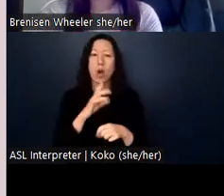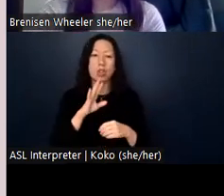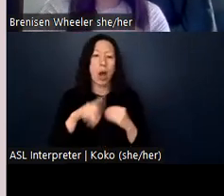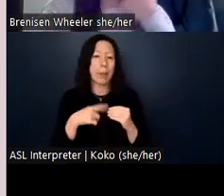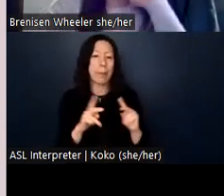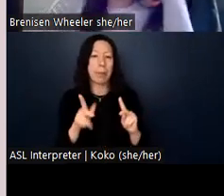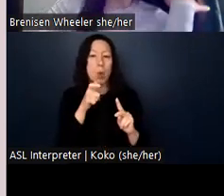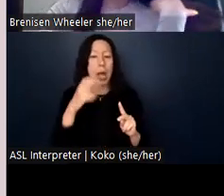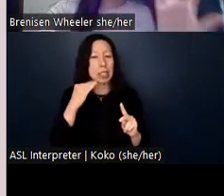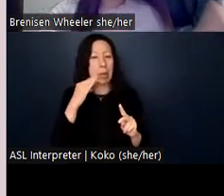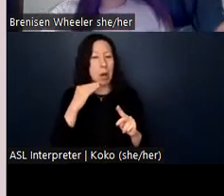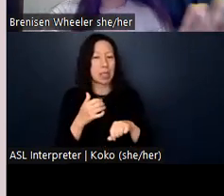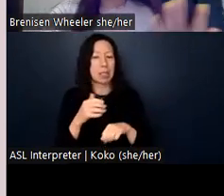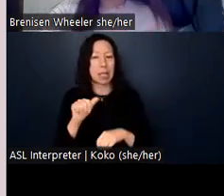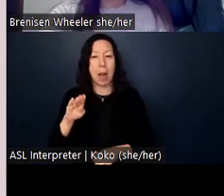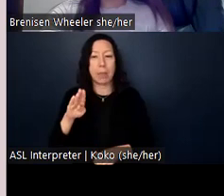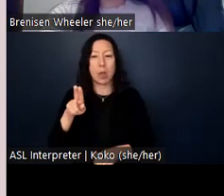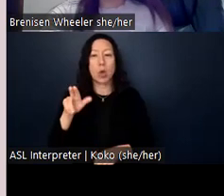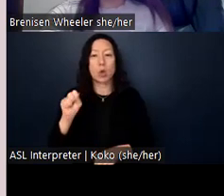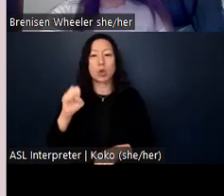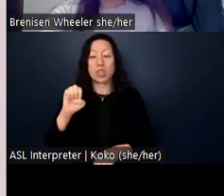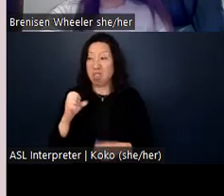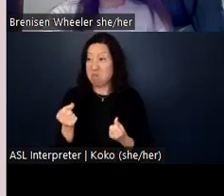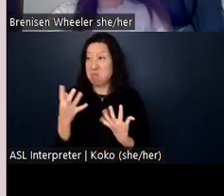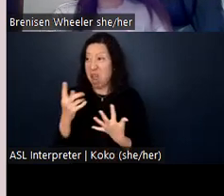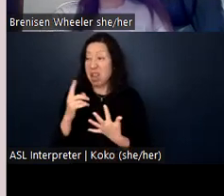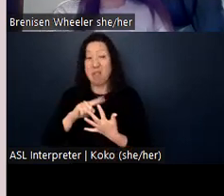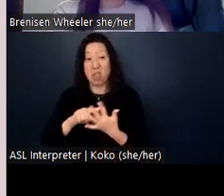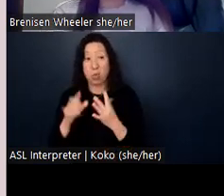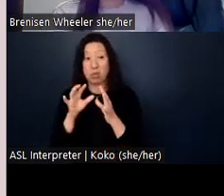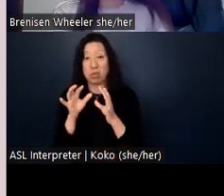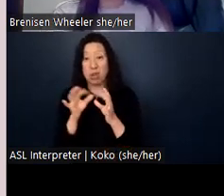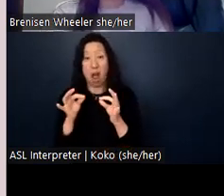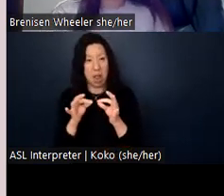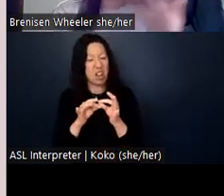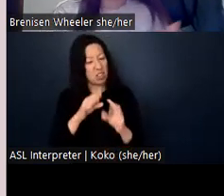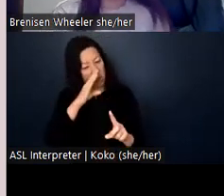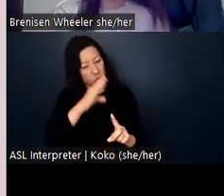abuse, many of which are sent directly to the survivor, and can be an experience a secondary